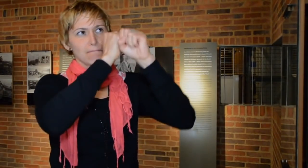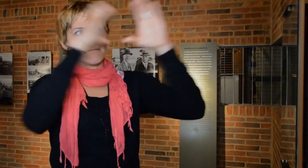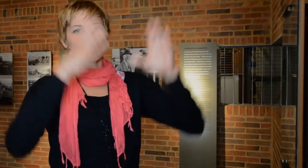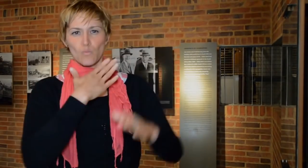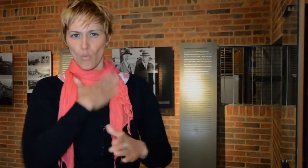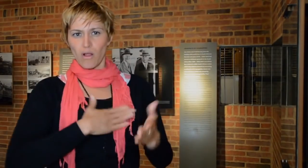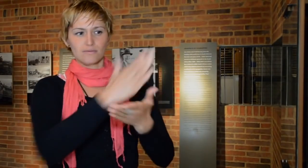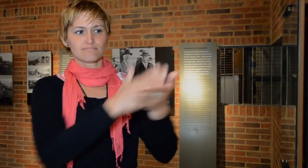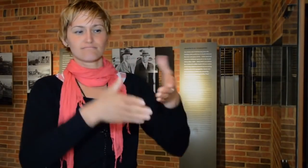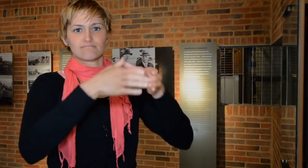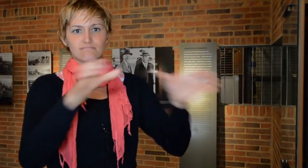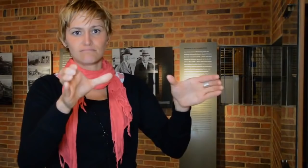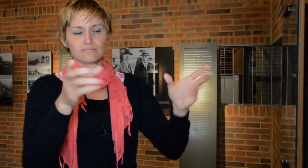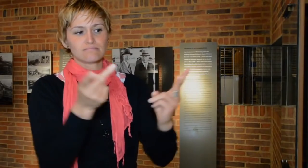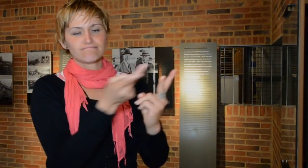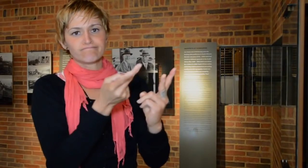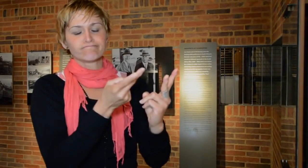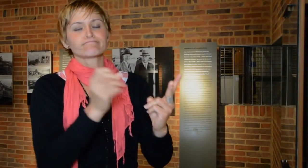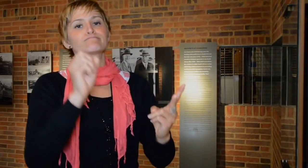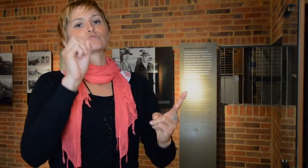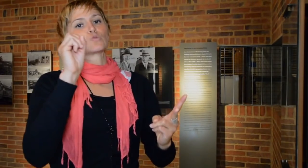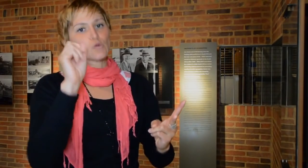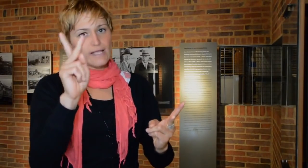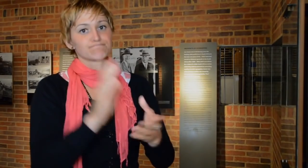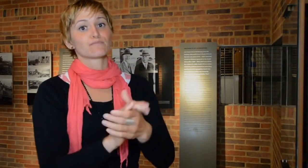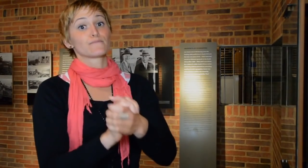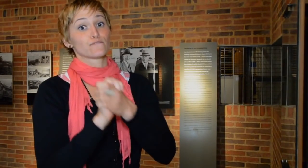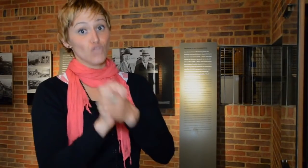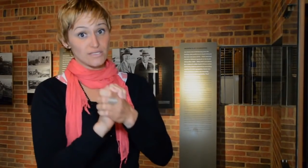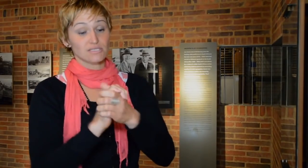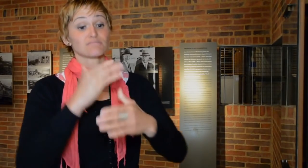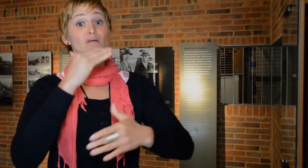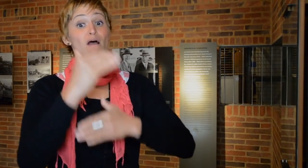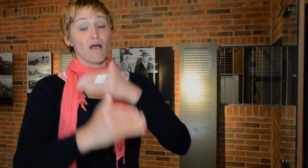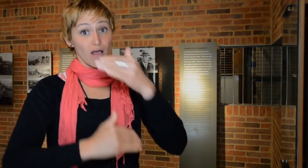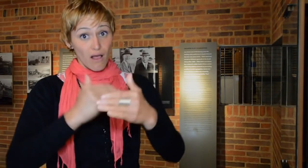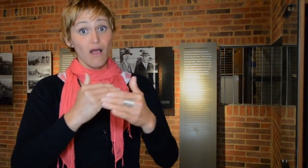Both shared the same vision of racial segregation in South Africa but were on opposing government parties.